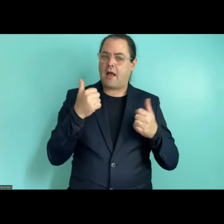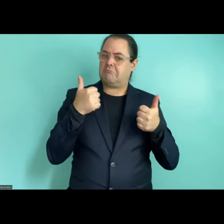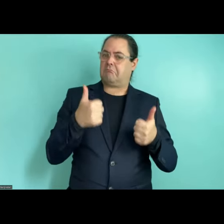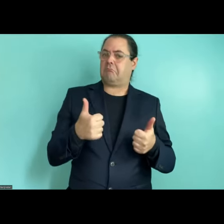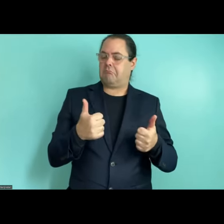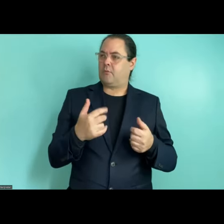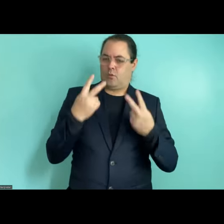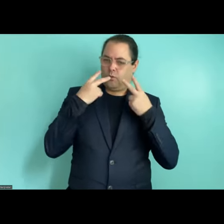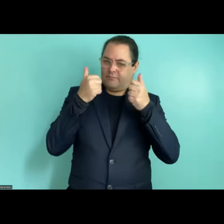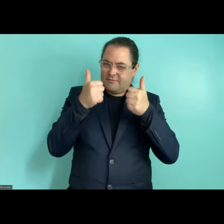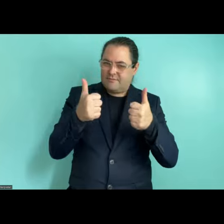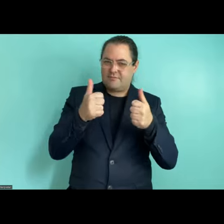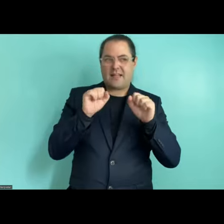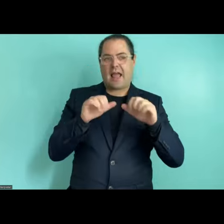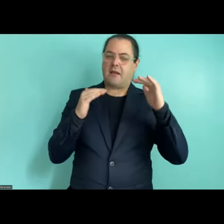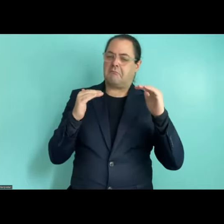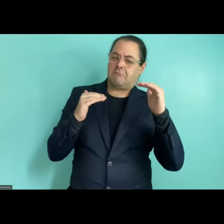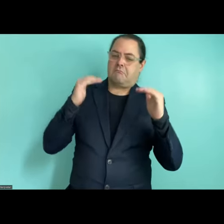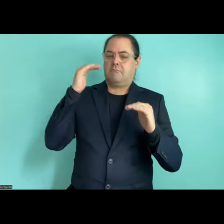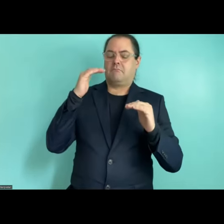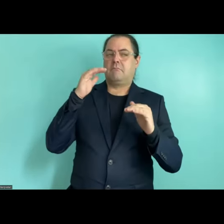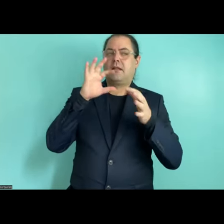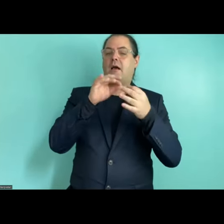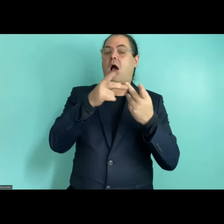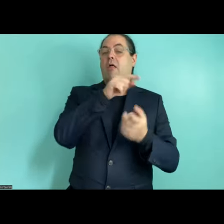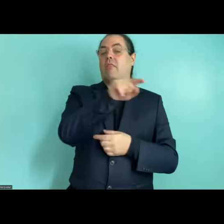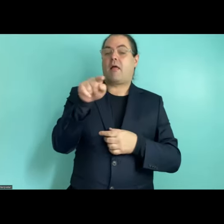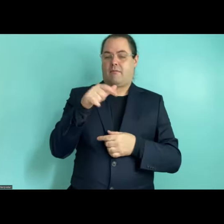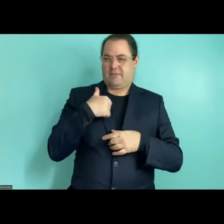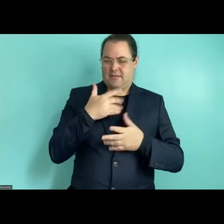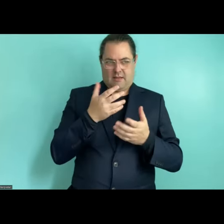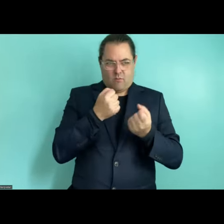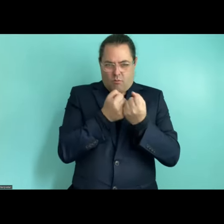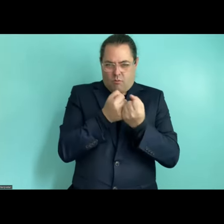it helps us better serve our clients in our community, you know, our focus is to make